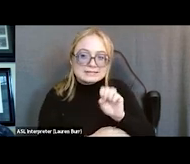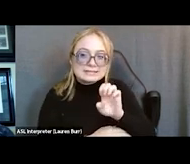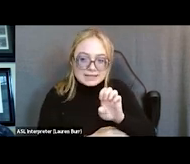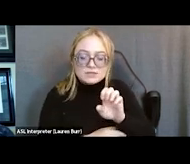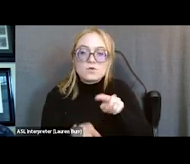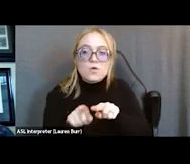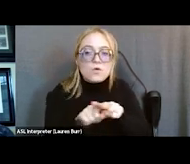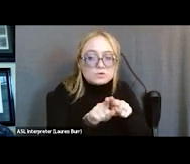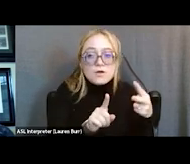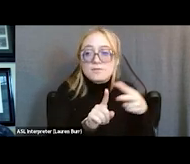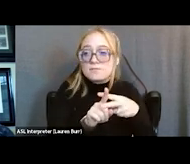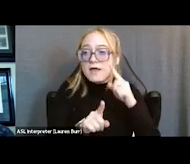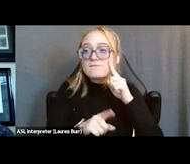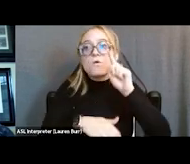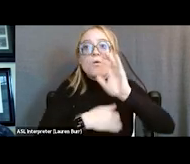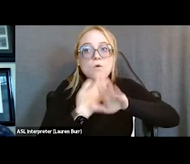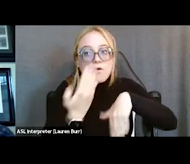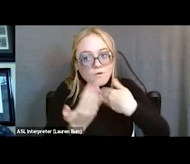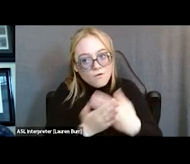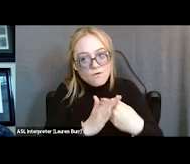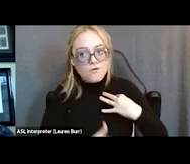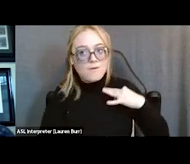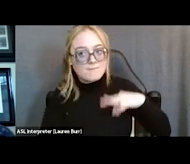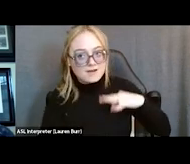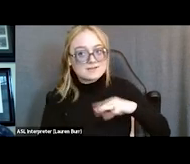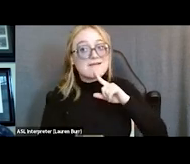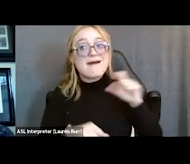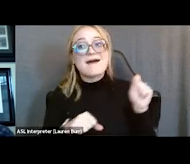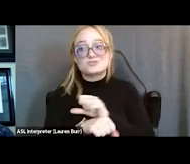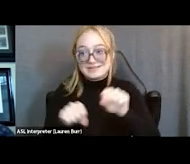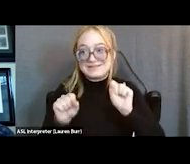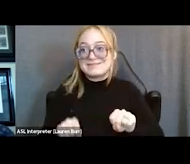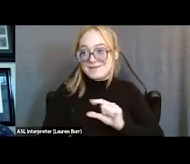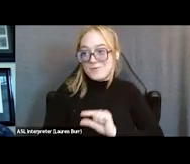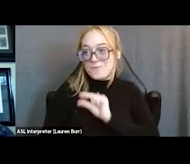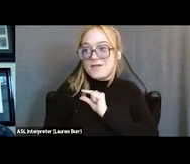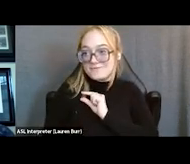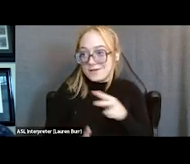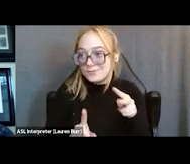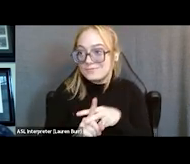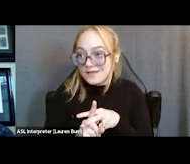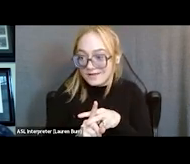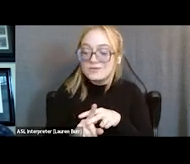for all the entitlements that a person is actually entitled to apply for. So I look for those little things